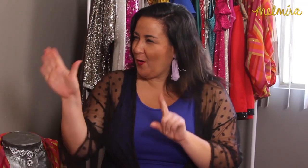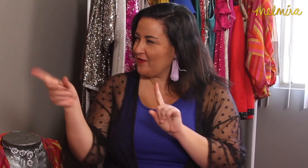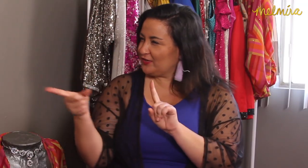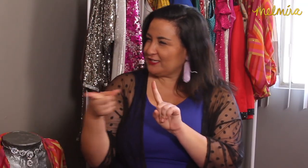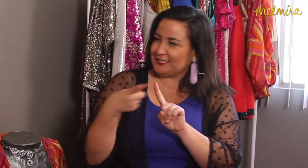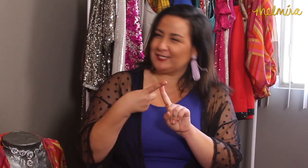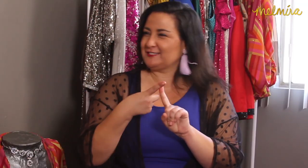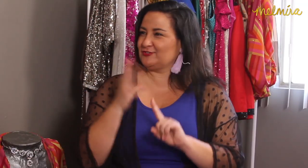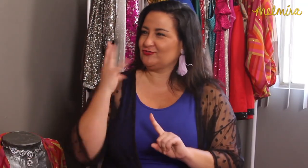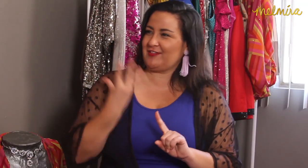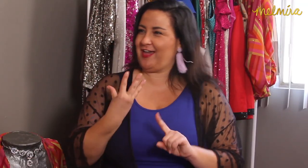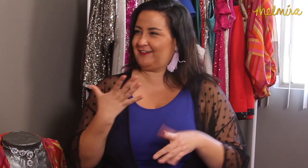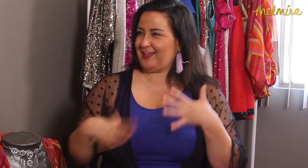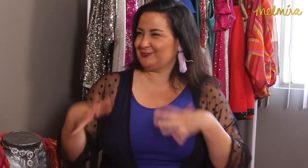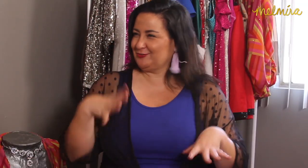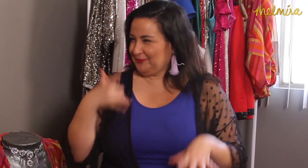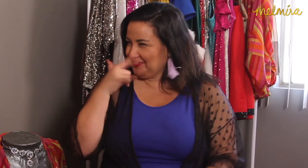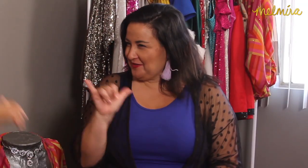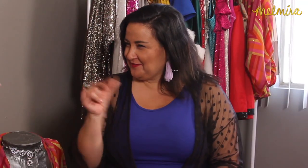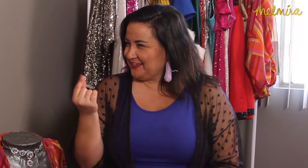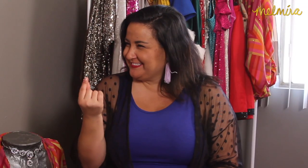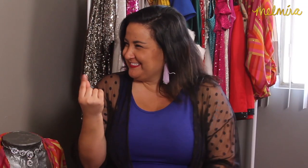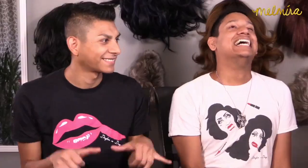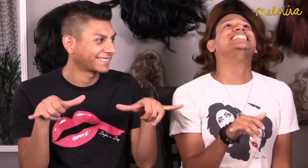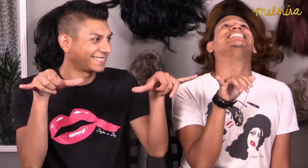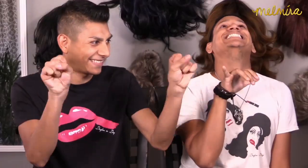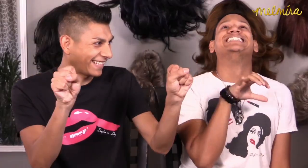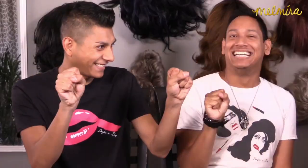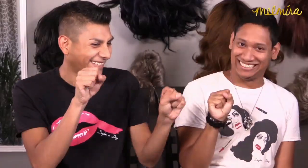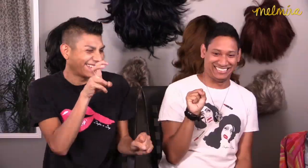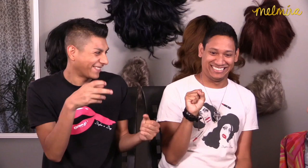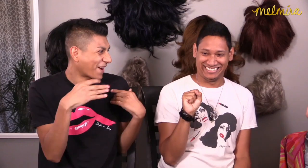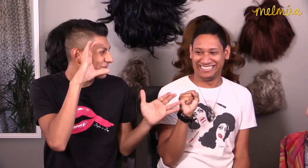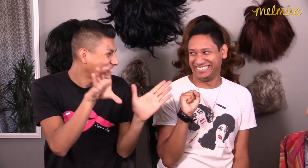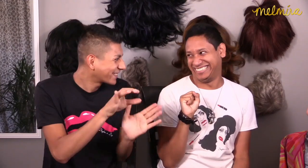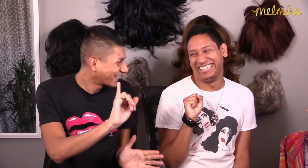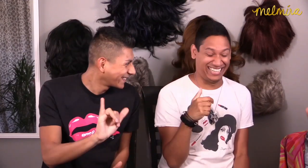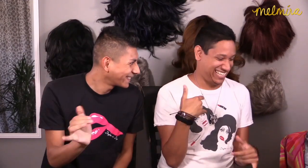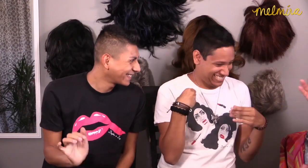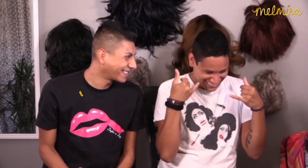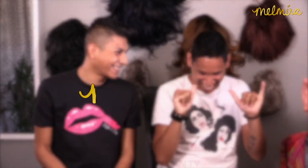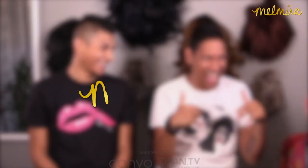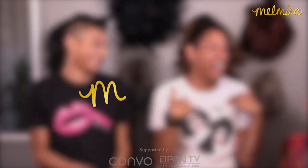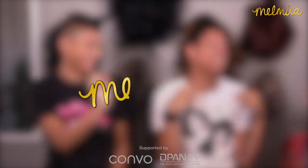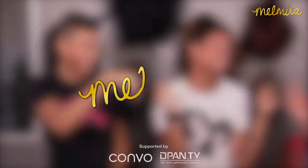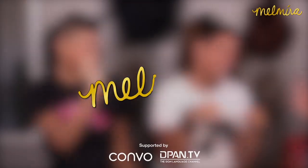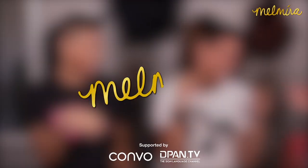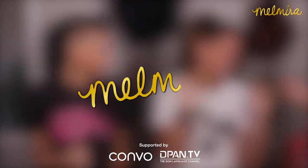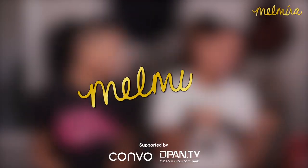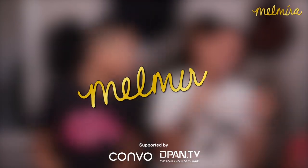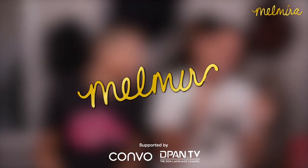Do the two of you remember your very first drag costume and what it looked like? YES! We have a picture actually! We still have it!